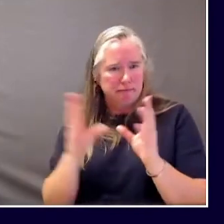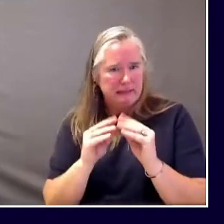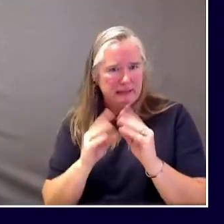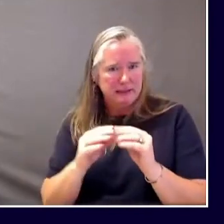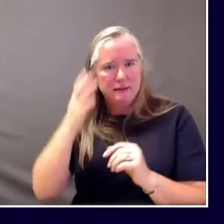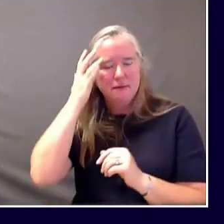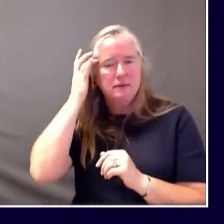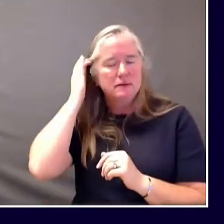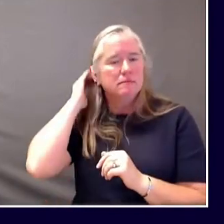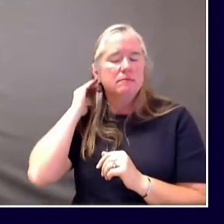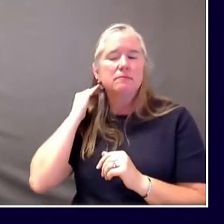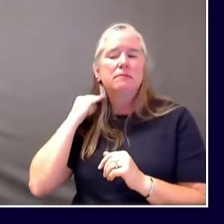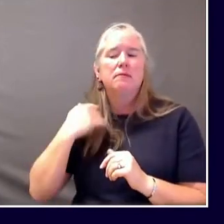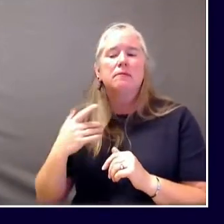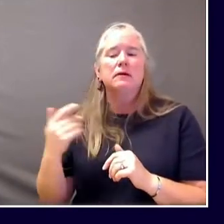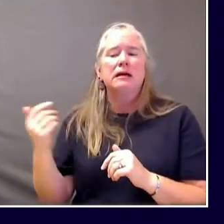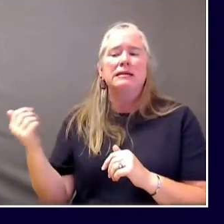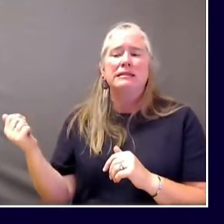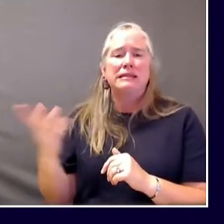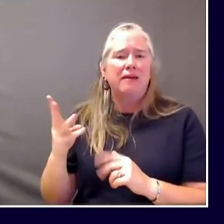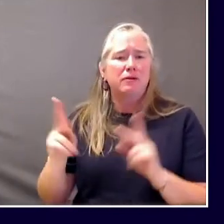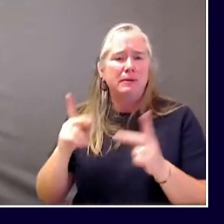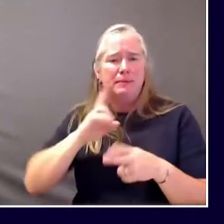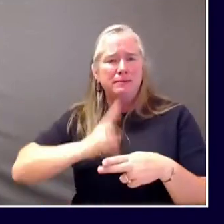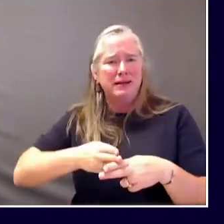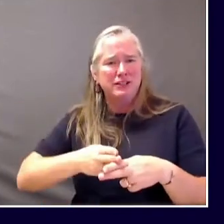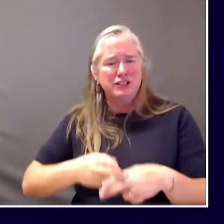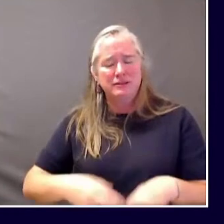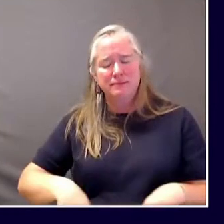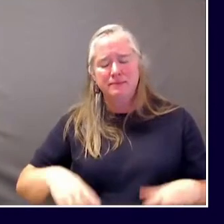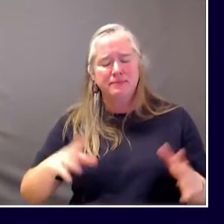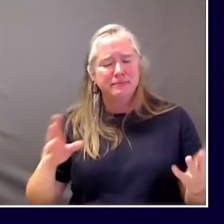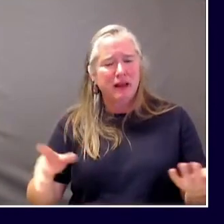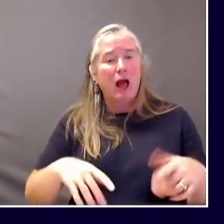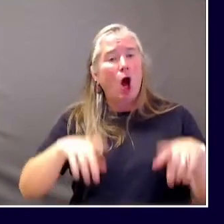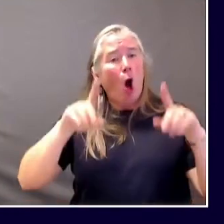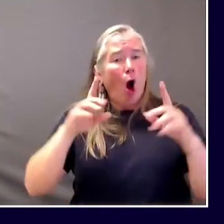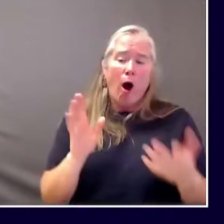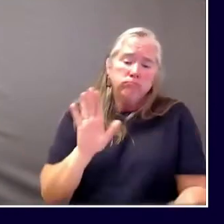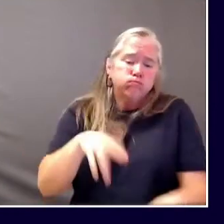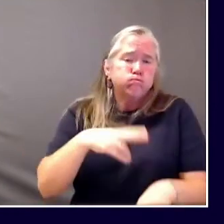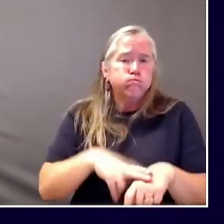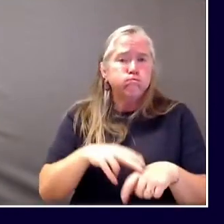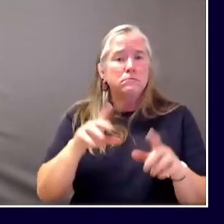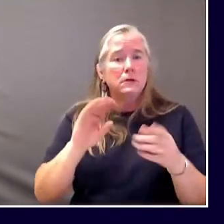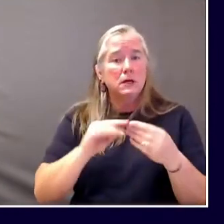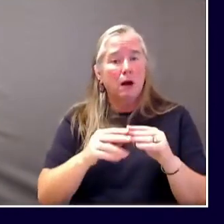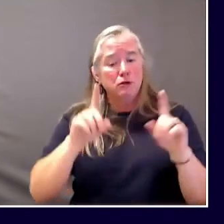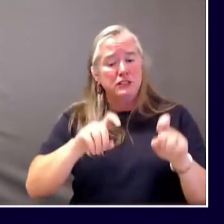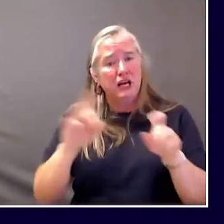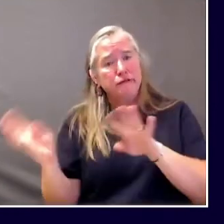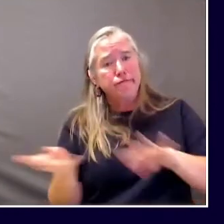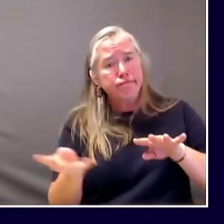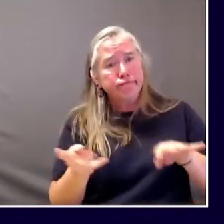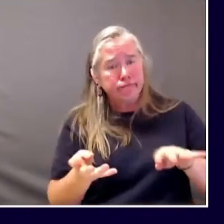are of course going to increase so I was hoping maybe you could clear fight for people how much